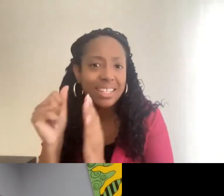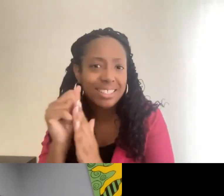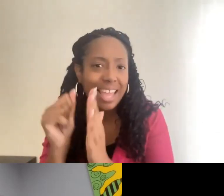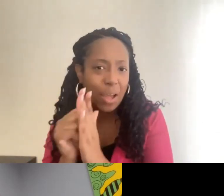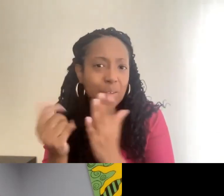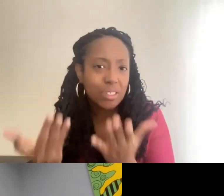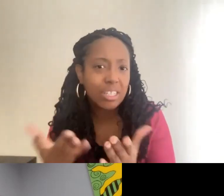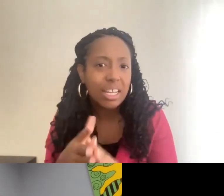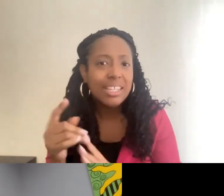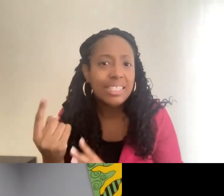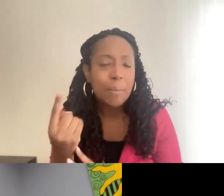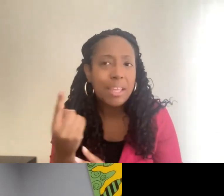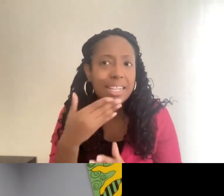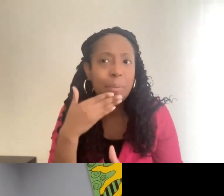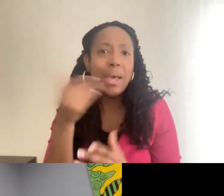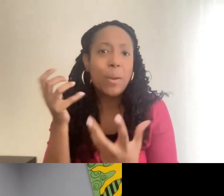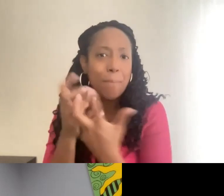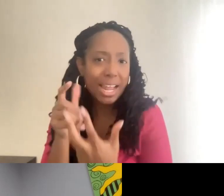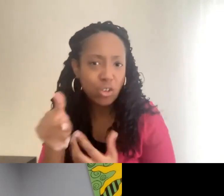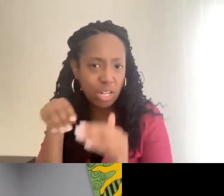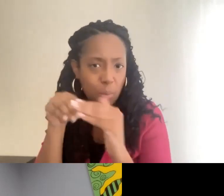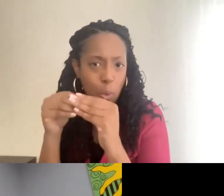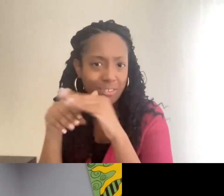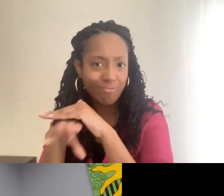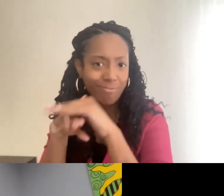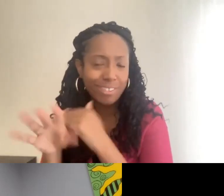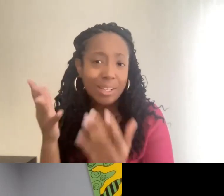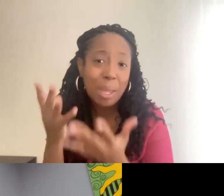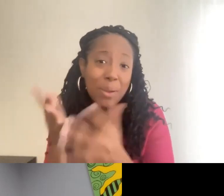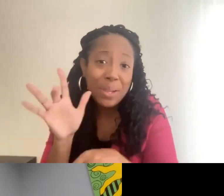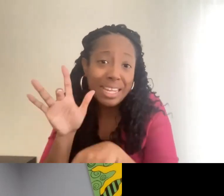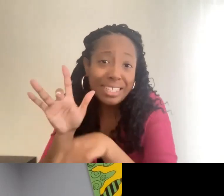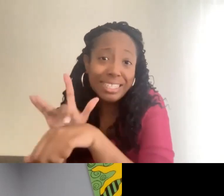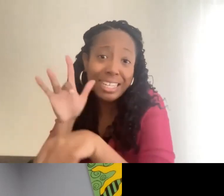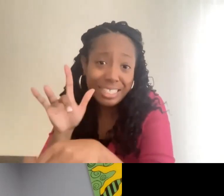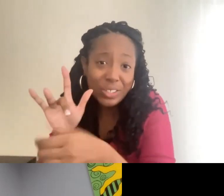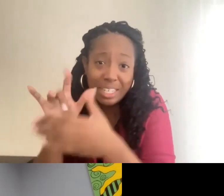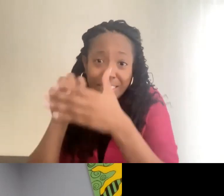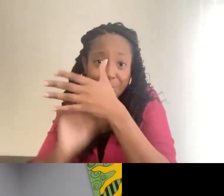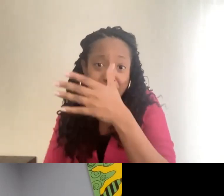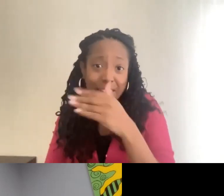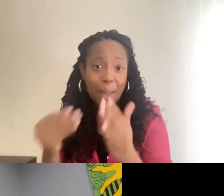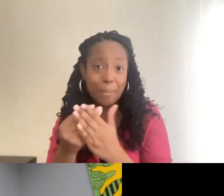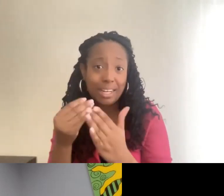that's accessible because you may need to touch it and if the market is not performing no one's